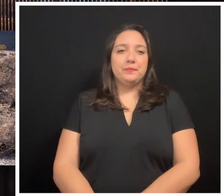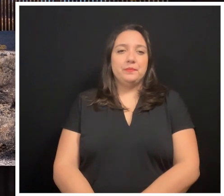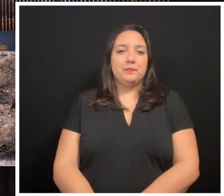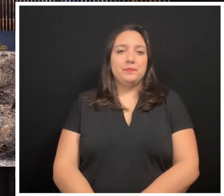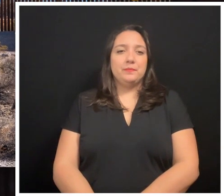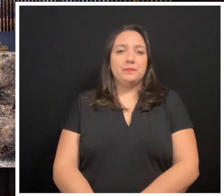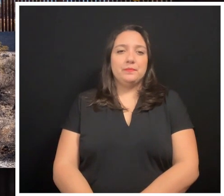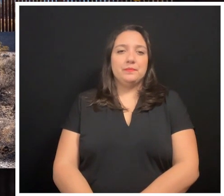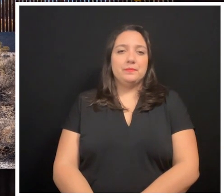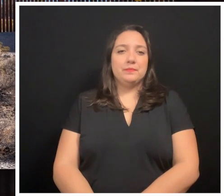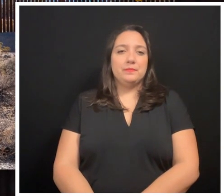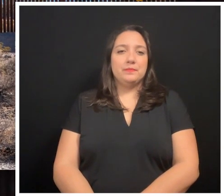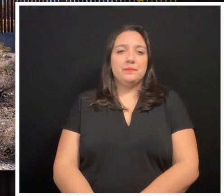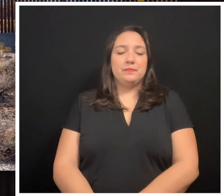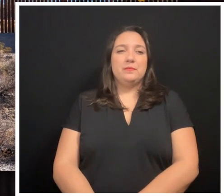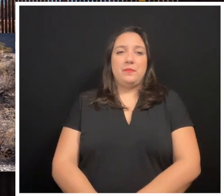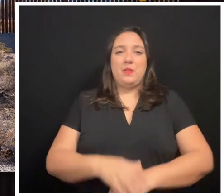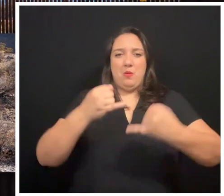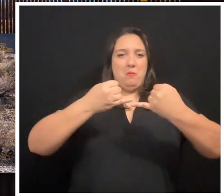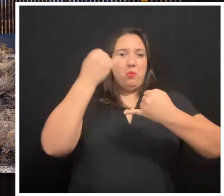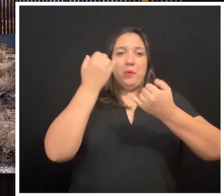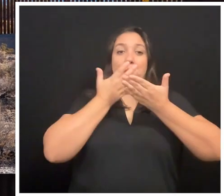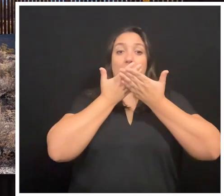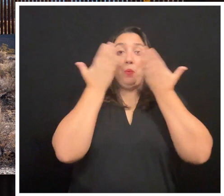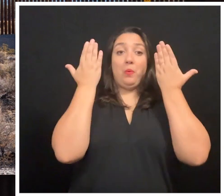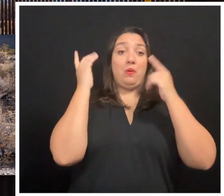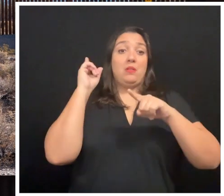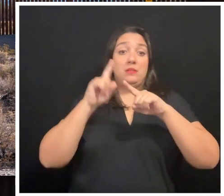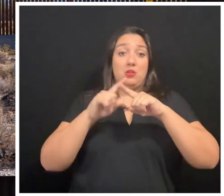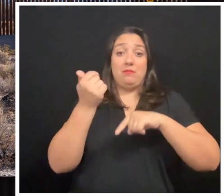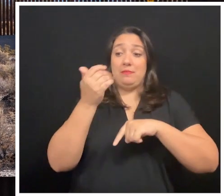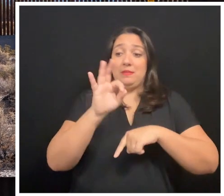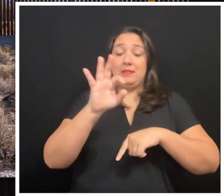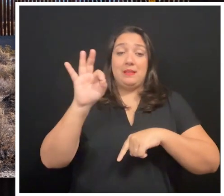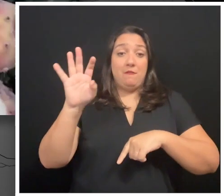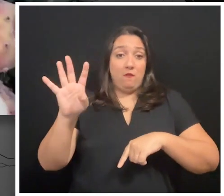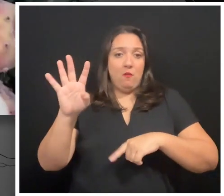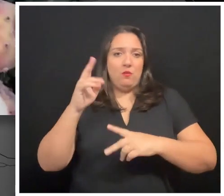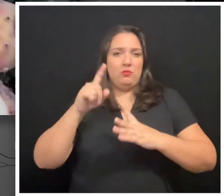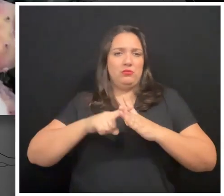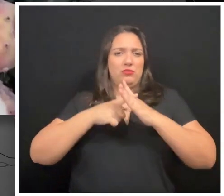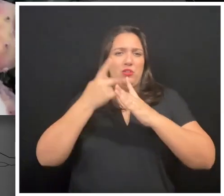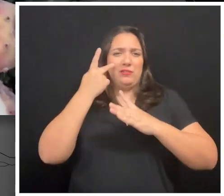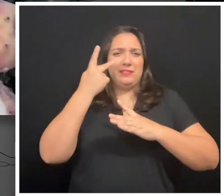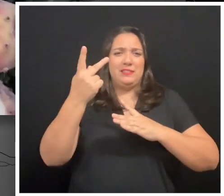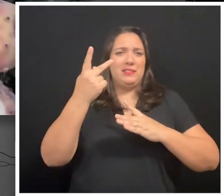It was pretty much not the border as we understand it today until about 1994 and we started to see